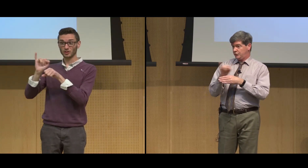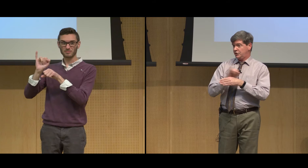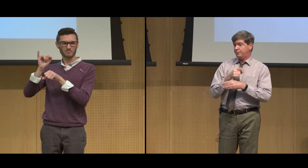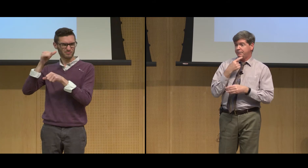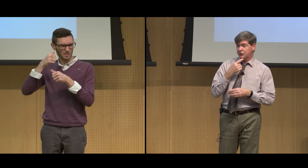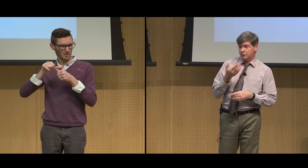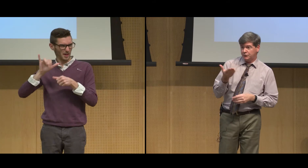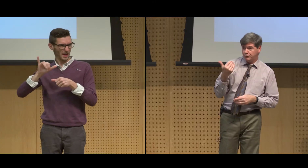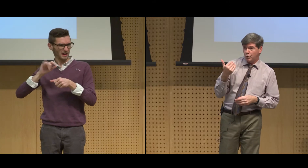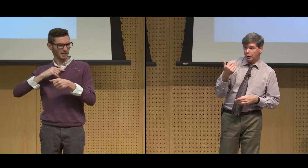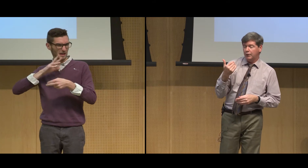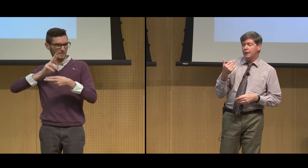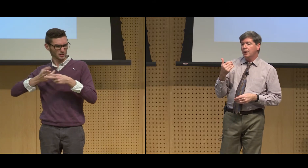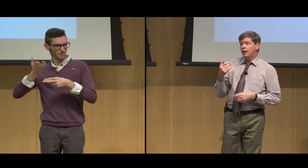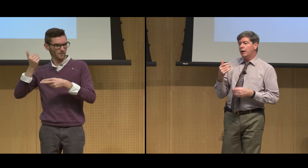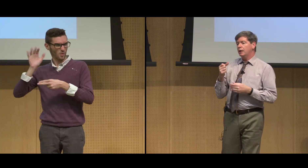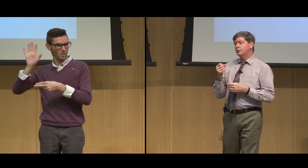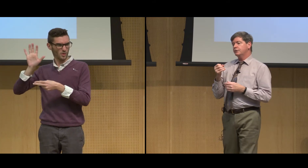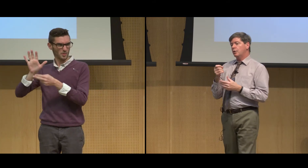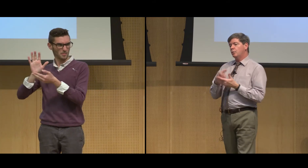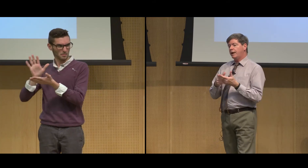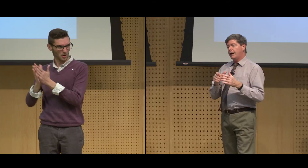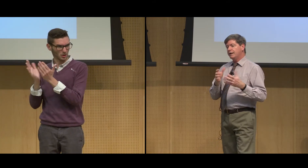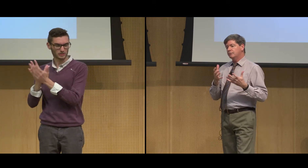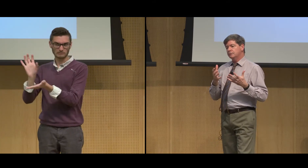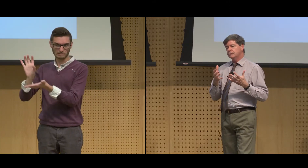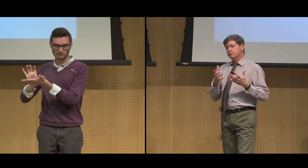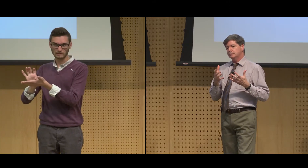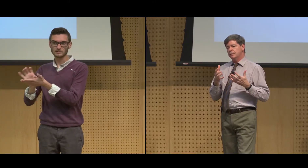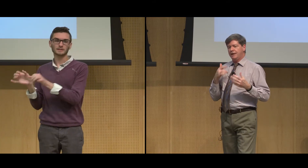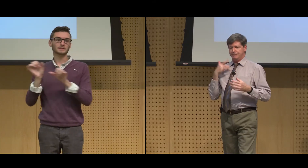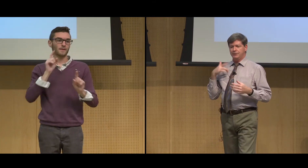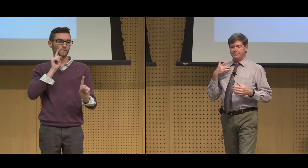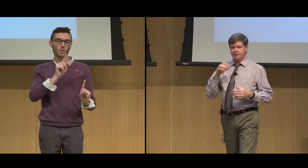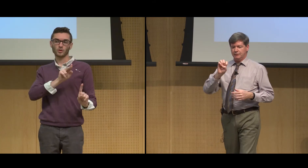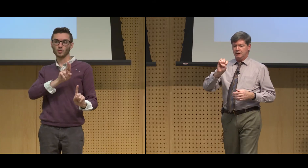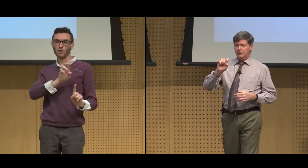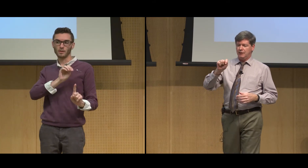I mentioned before, and so what I--I felt